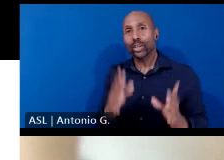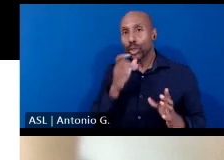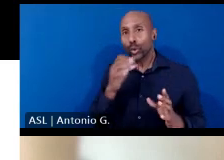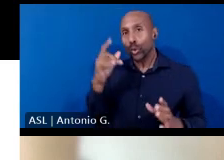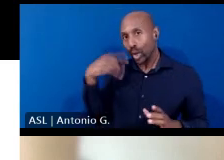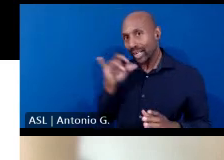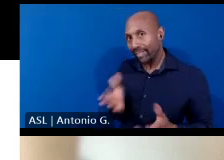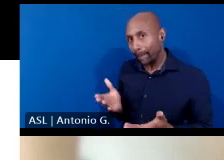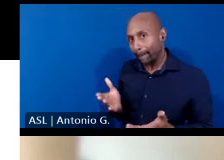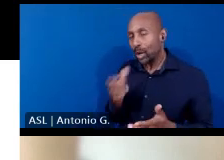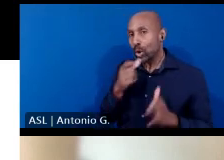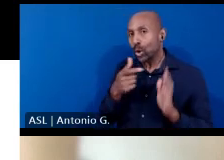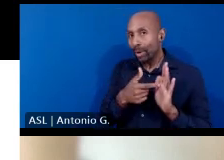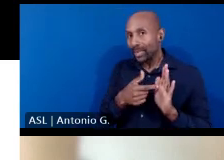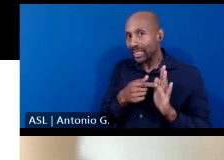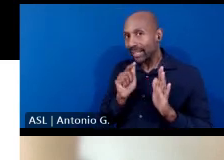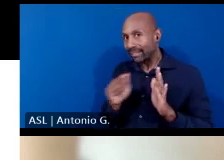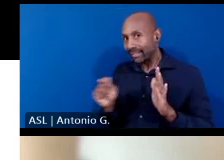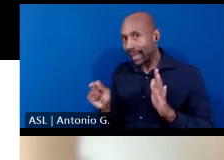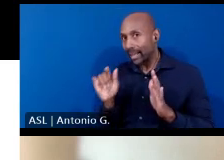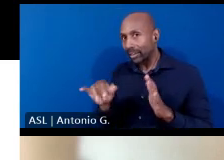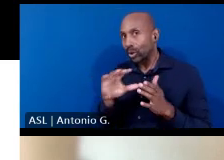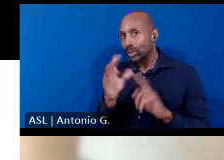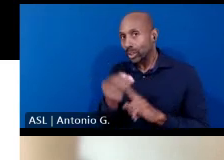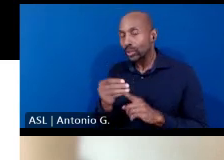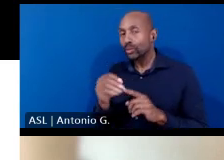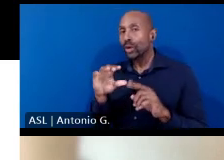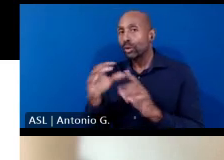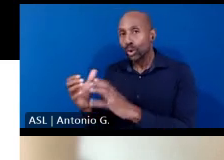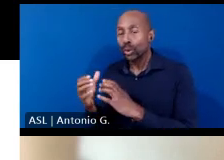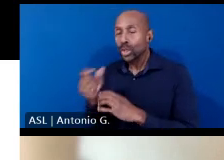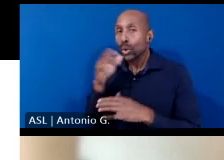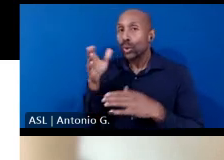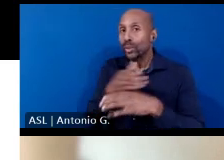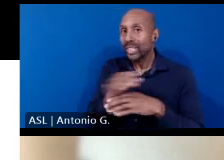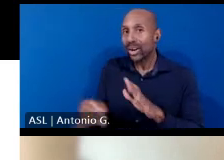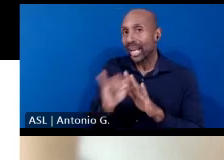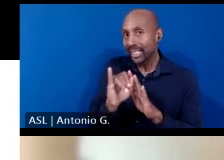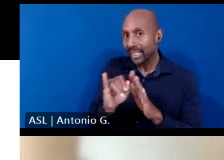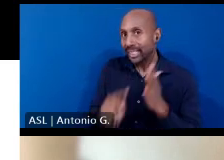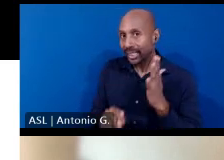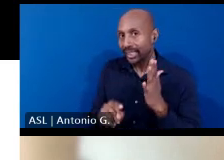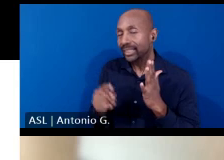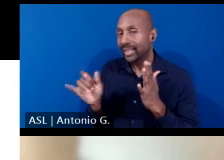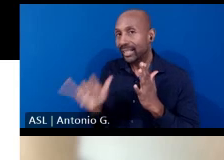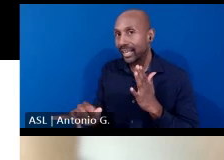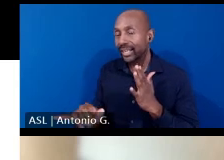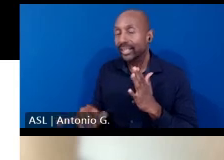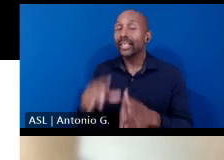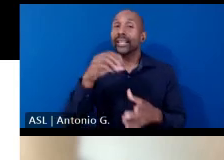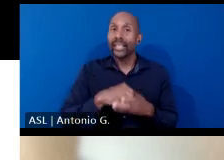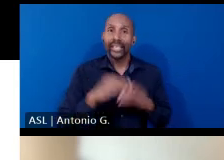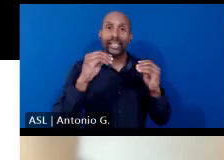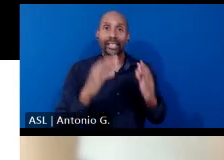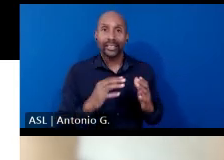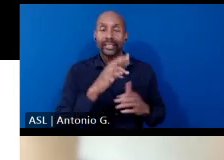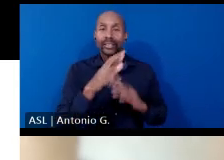identity, kind of supporting educators in the, in the teaching role or in the teaching field as well.